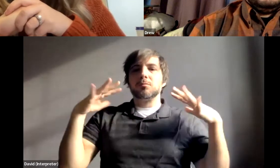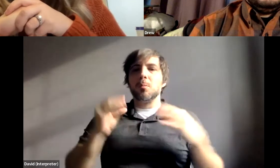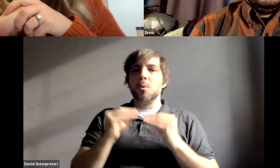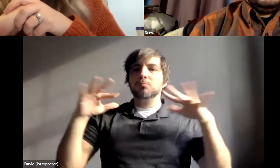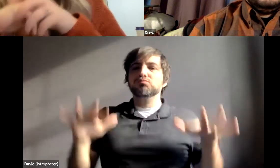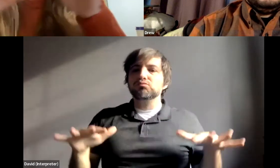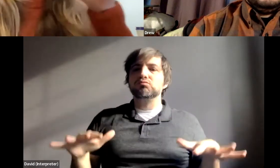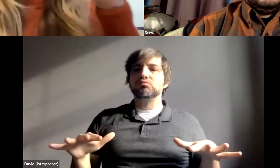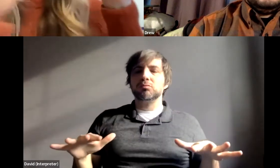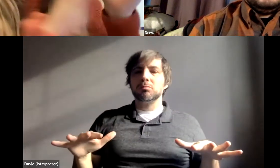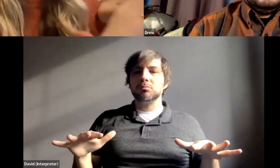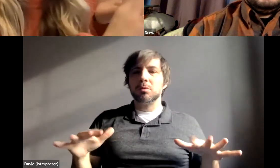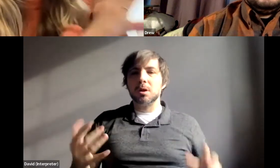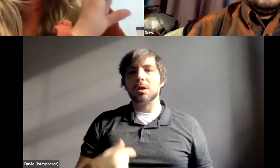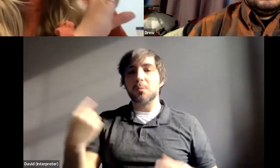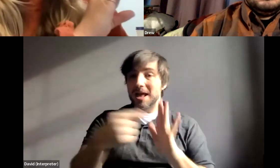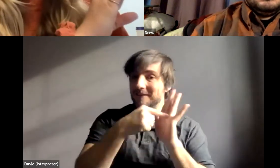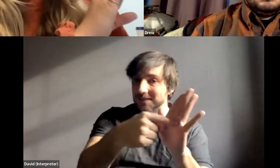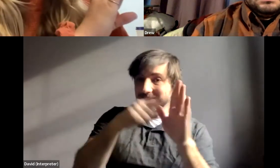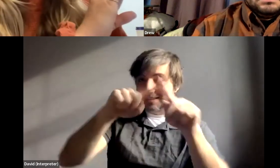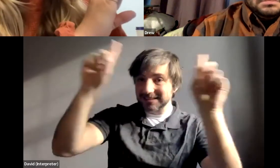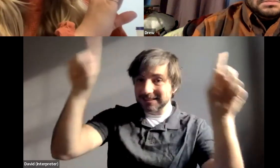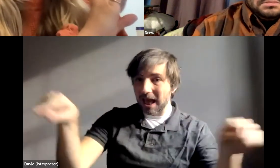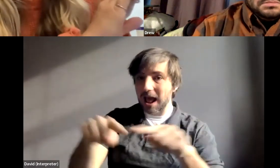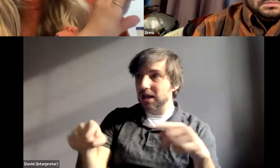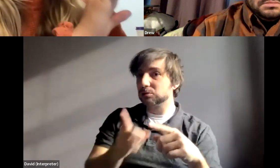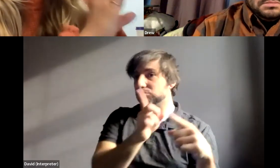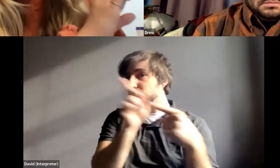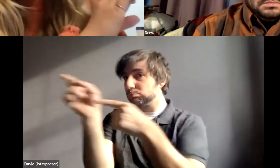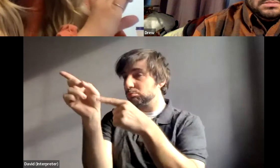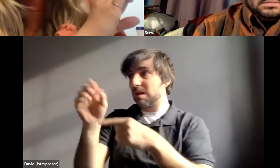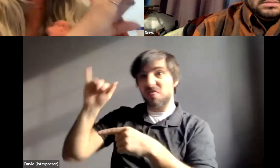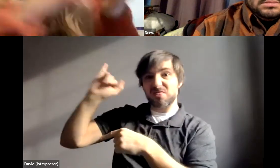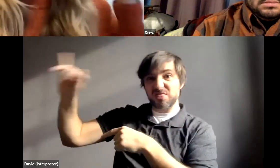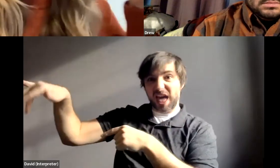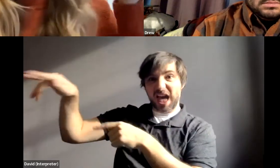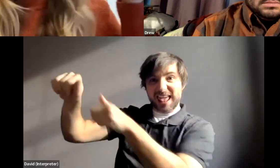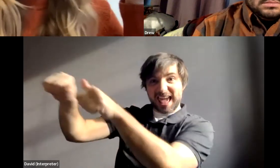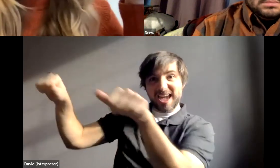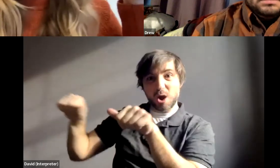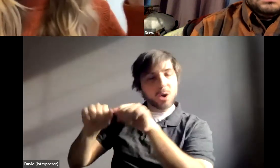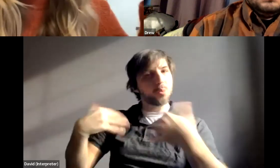tell guests that a specific area might be a loud zone, so it's a good idea to